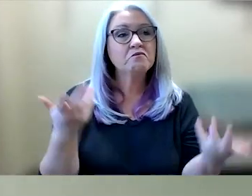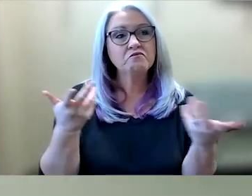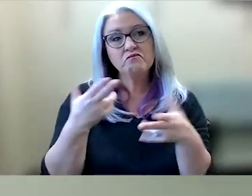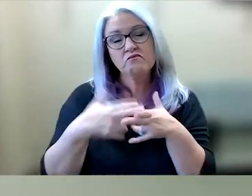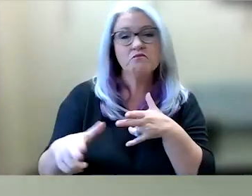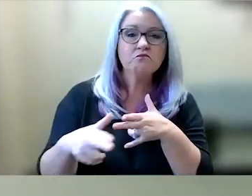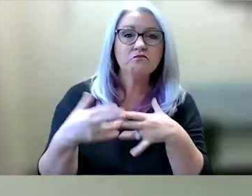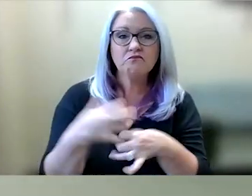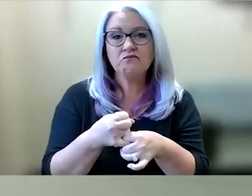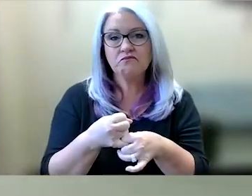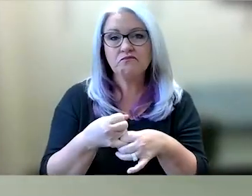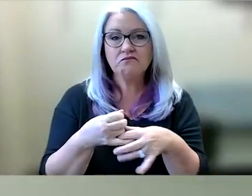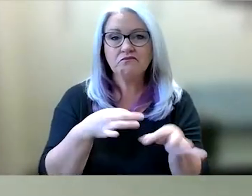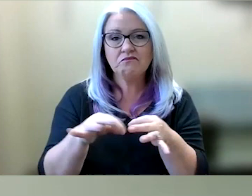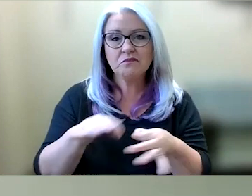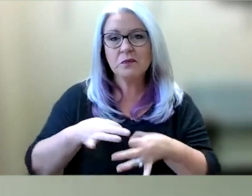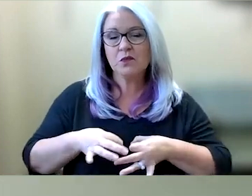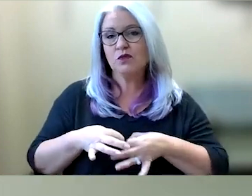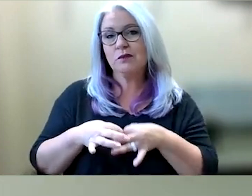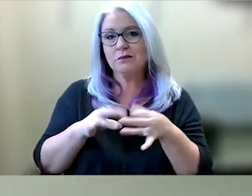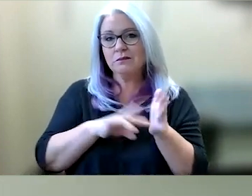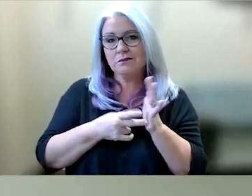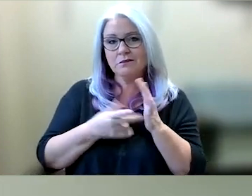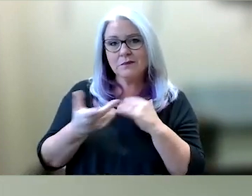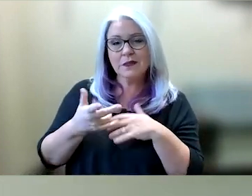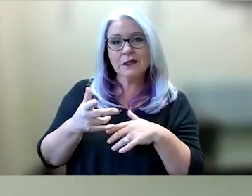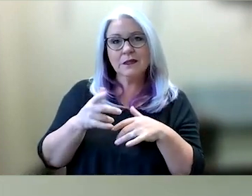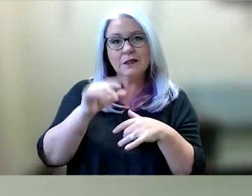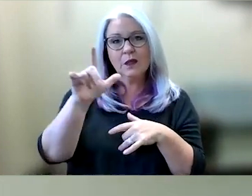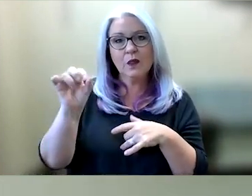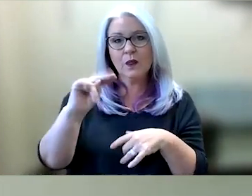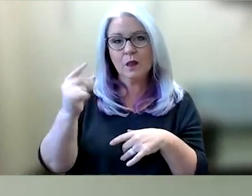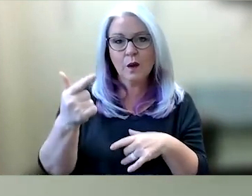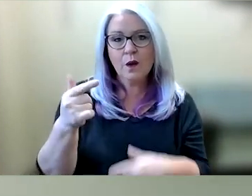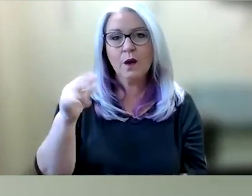I'll give a brief description as to what the definition of long